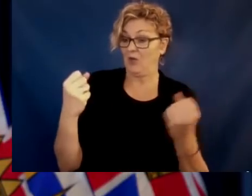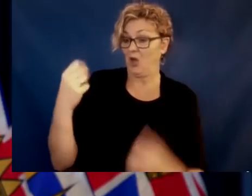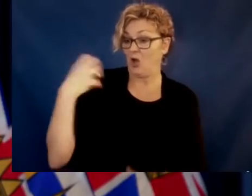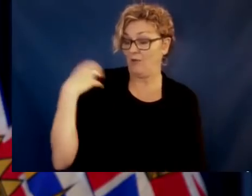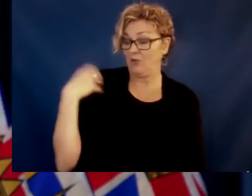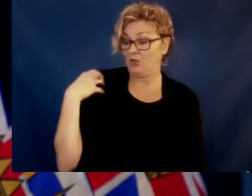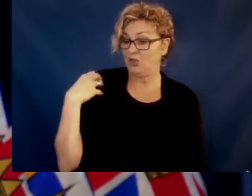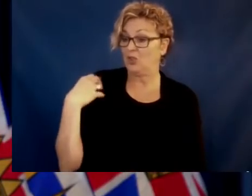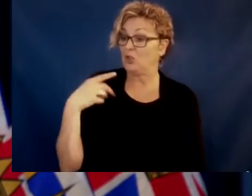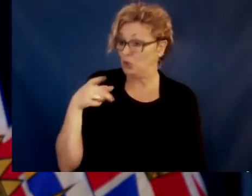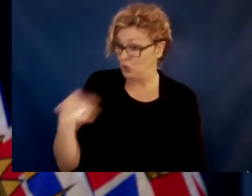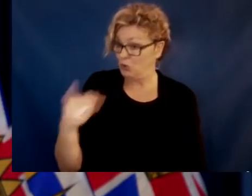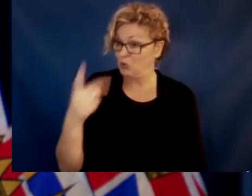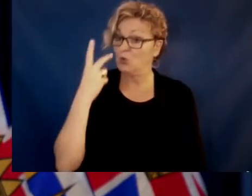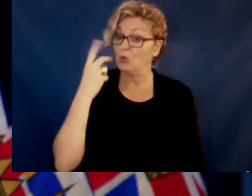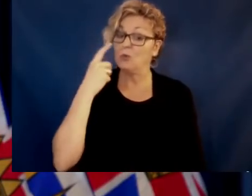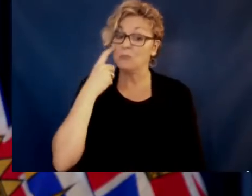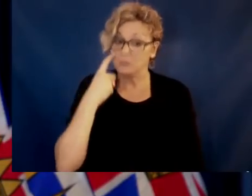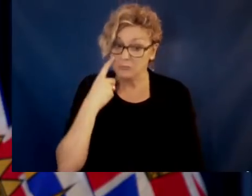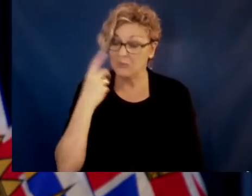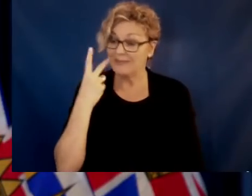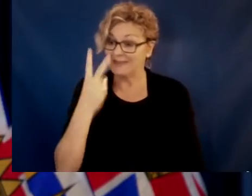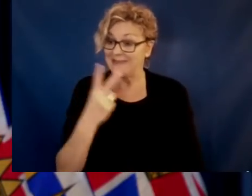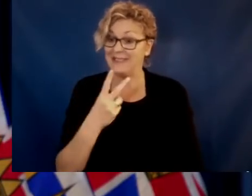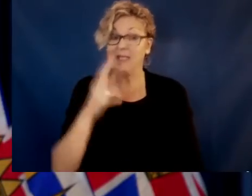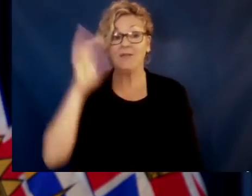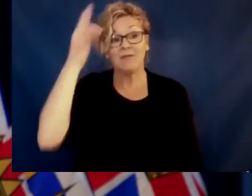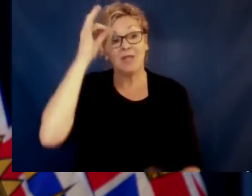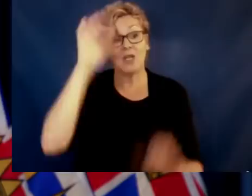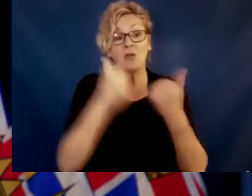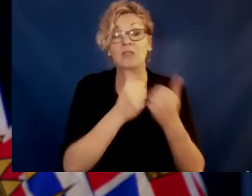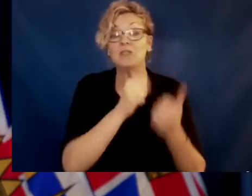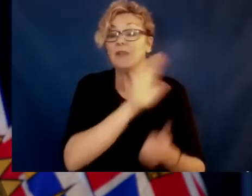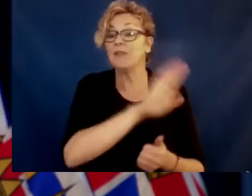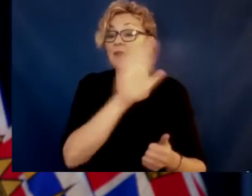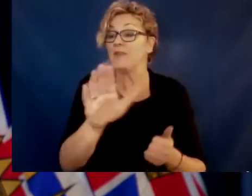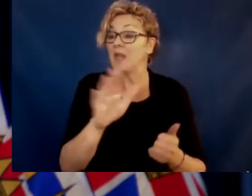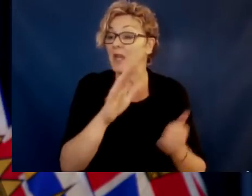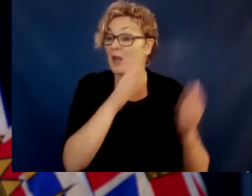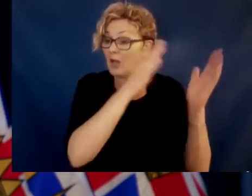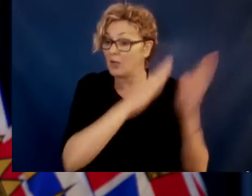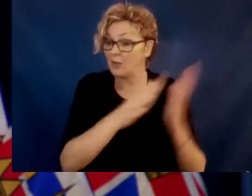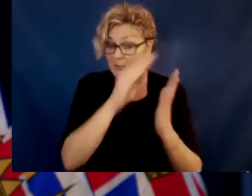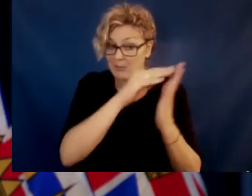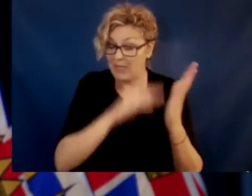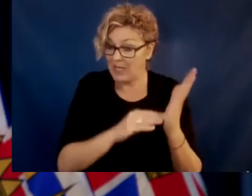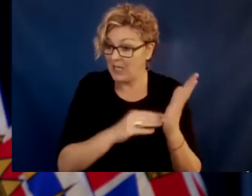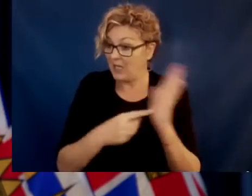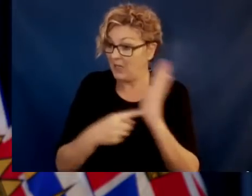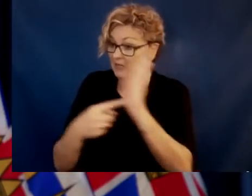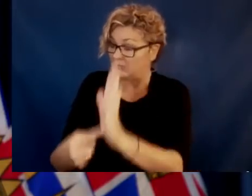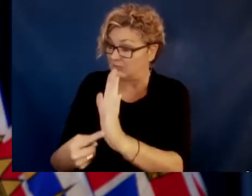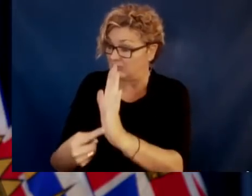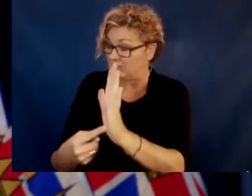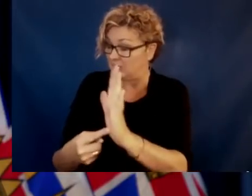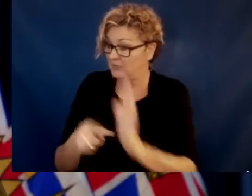approve them and that's kind of the way they sit? It depends on